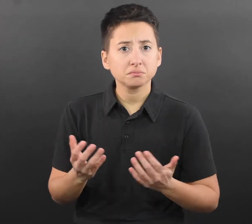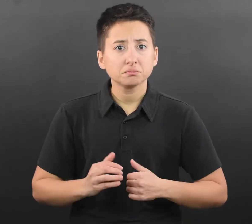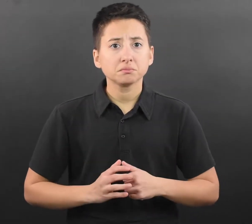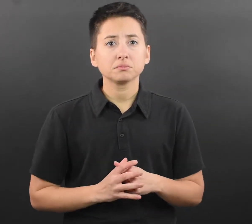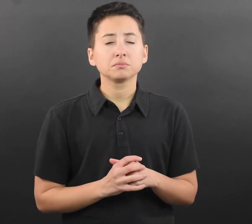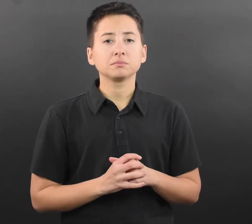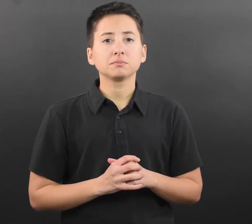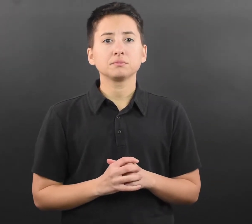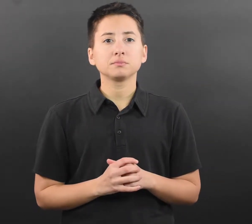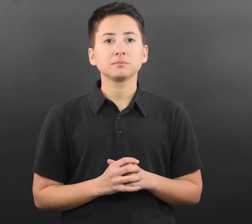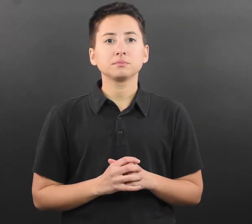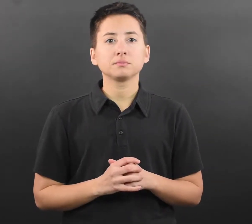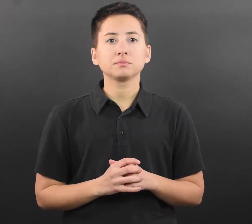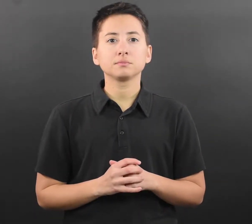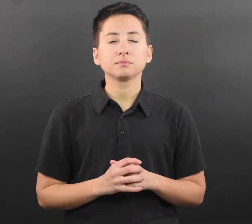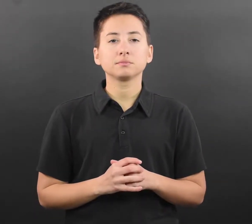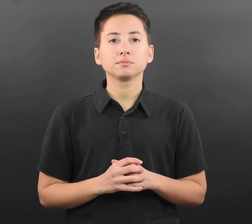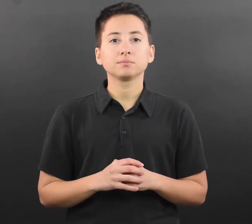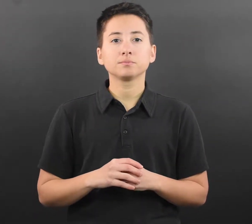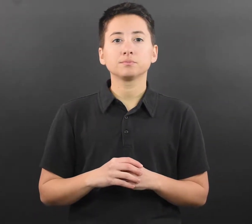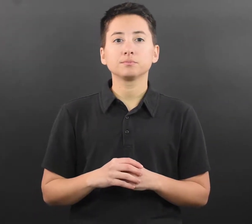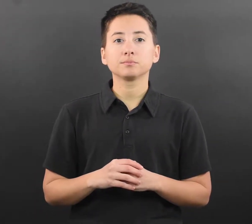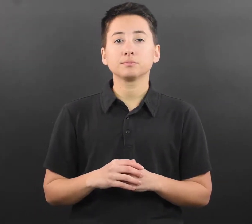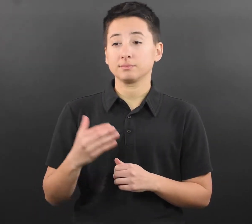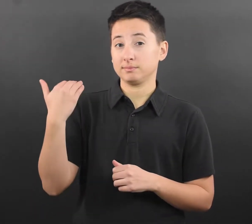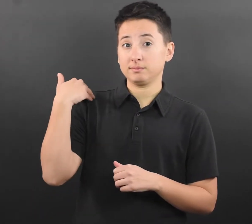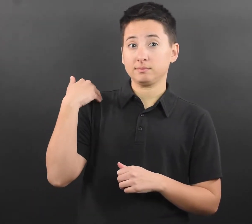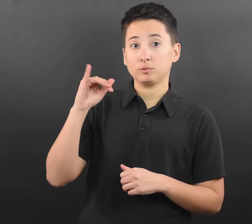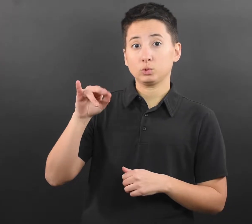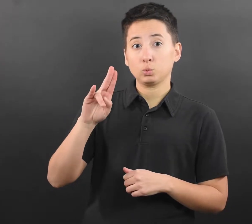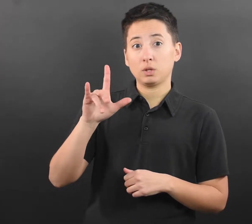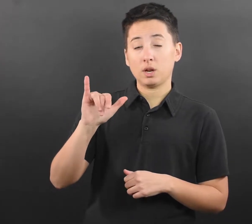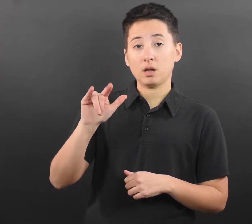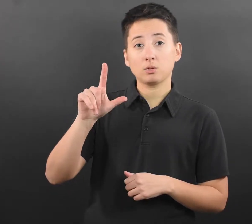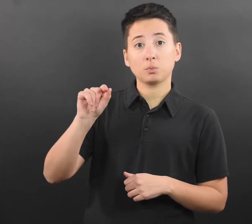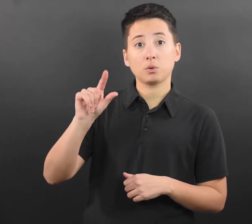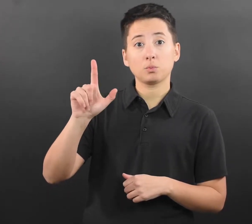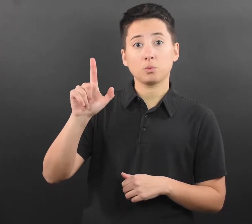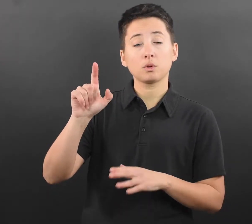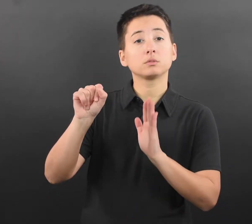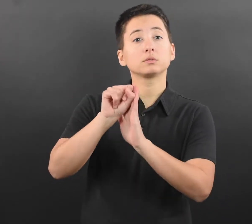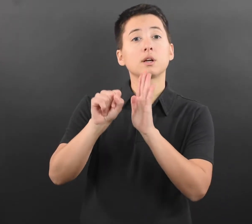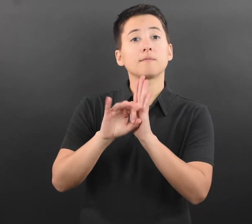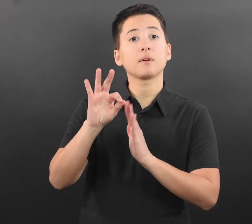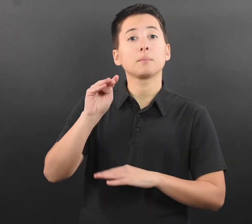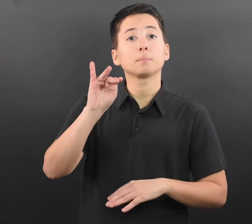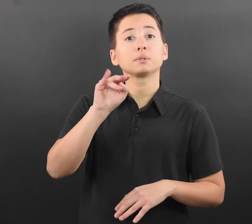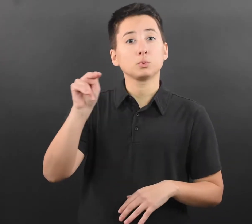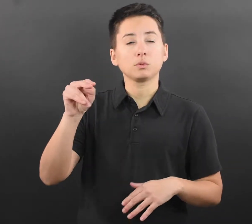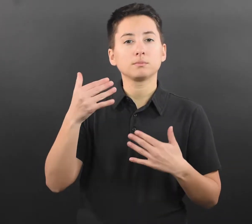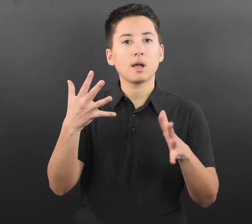In July 2021, the State of Minnesota rolled out an updated guidance document, Best Practice